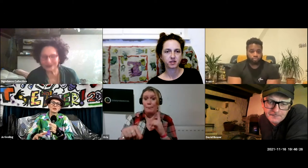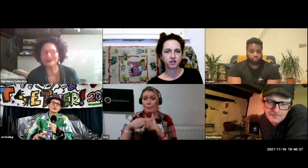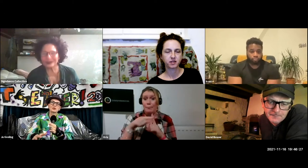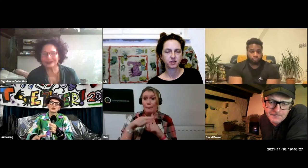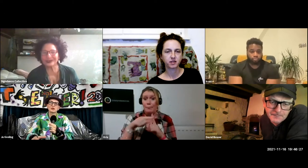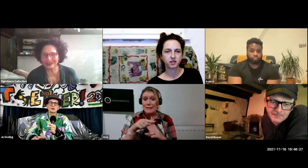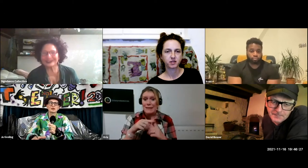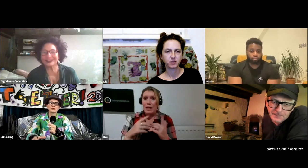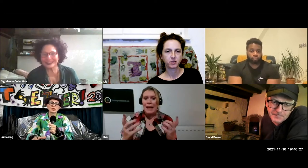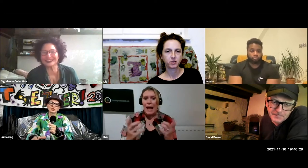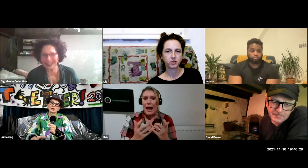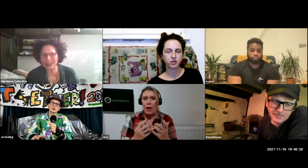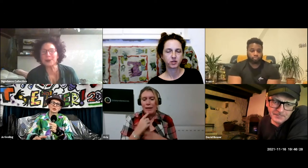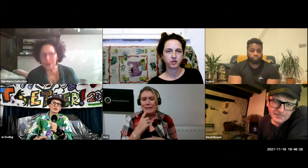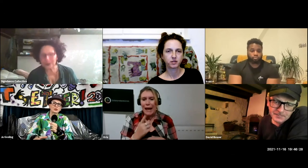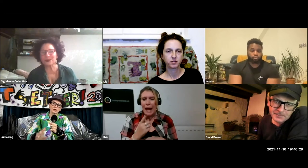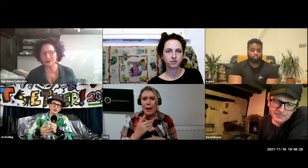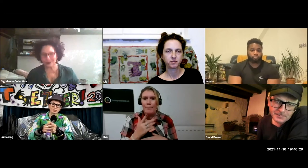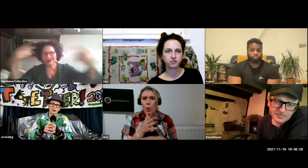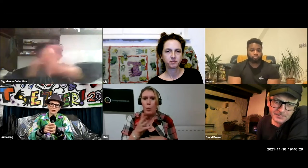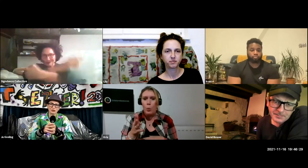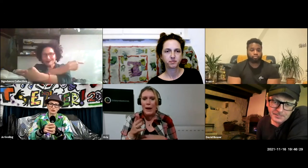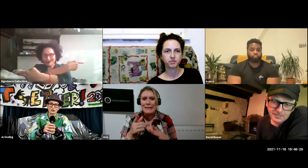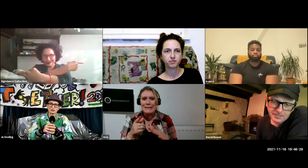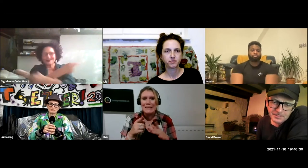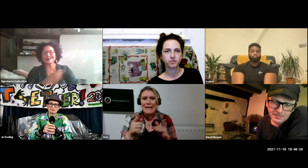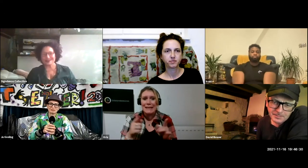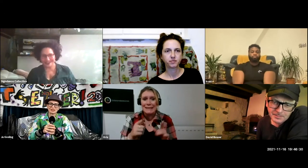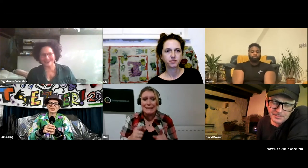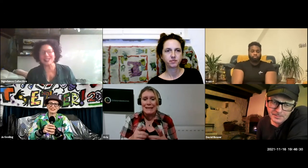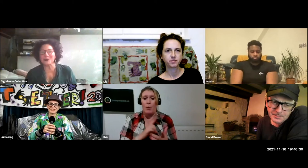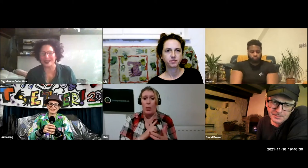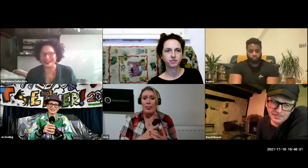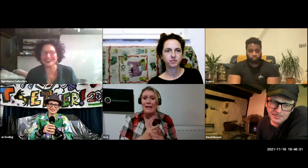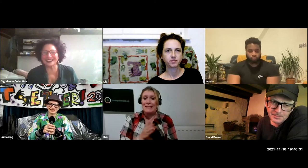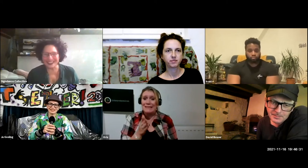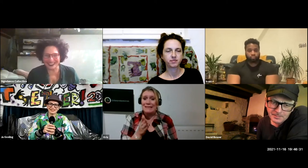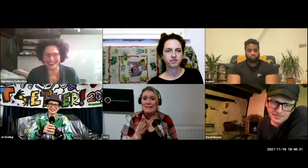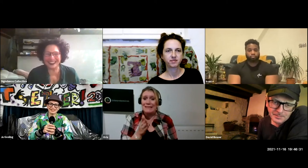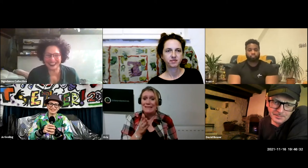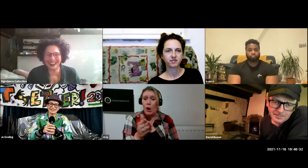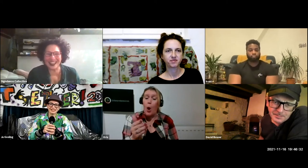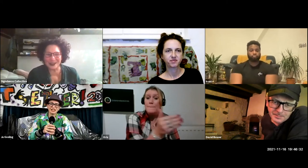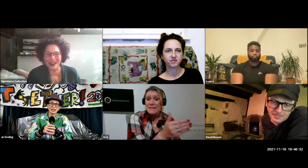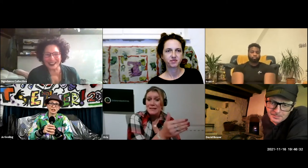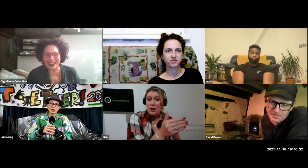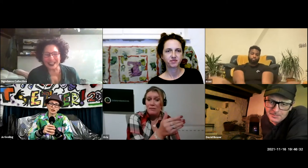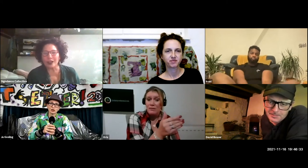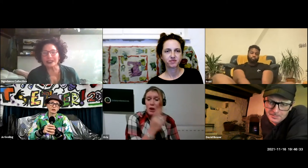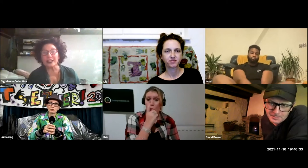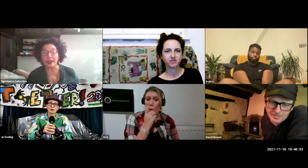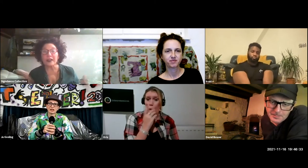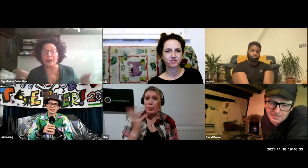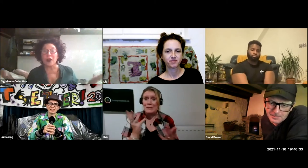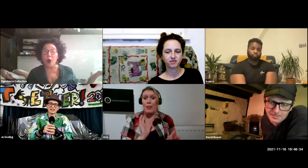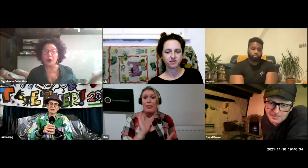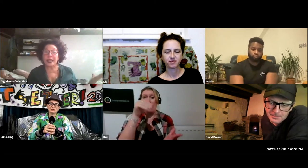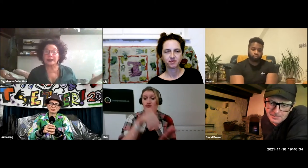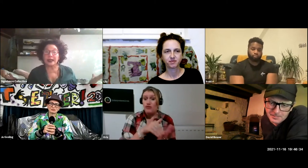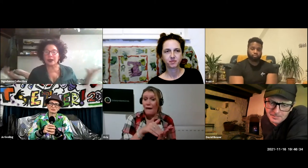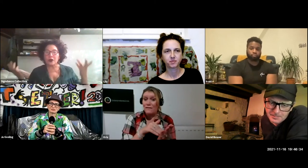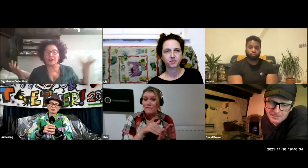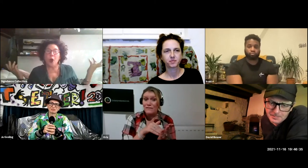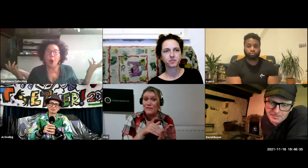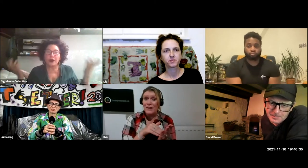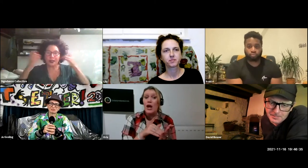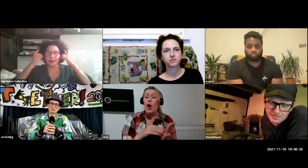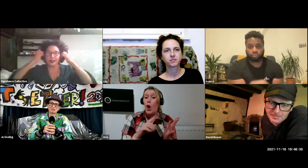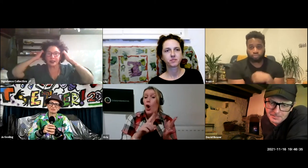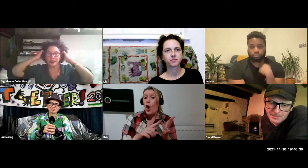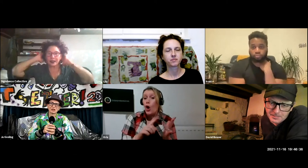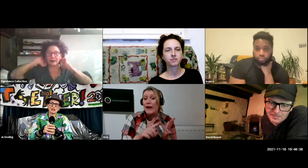Ivani, myself, Lila, David, Sharon and